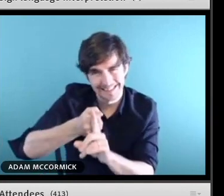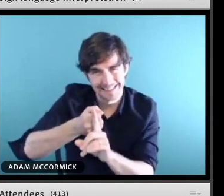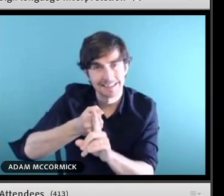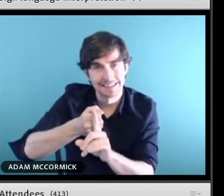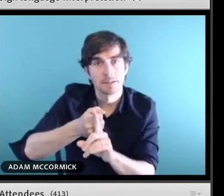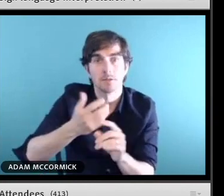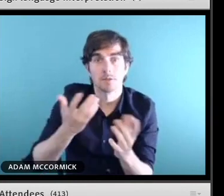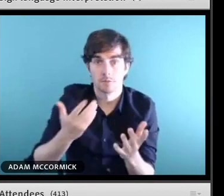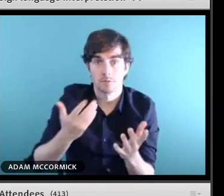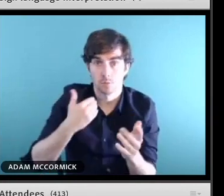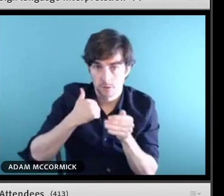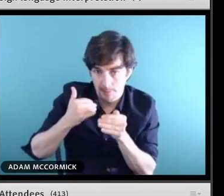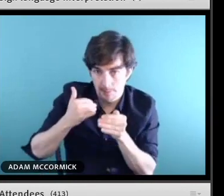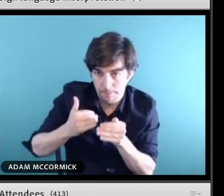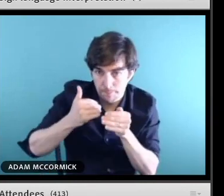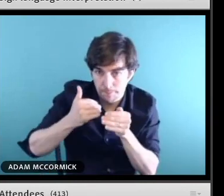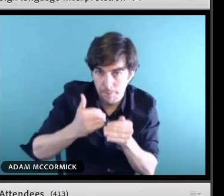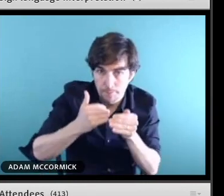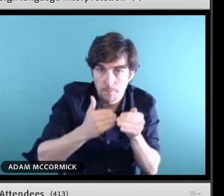learning. Based on our experience, we are recommending the following. The effectiveness